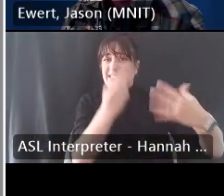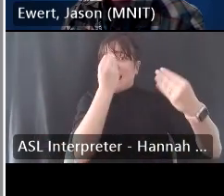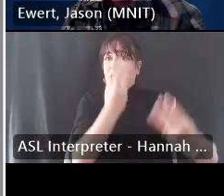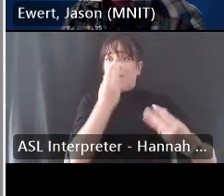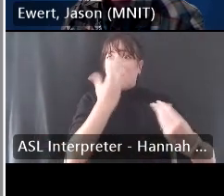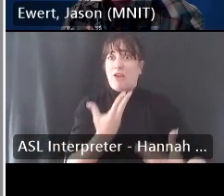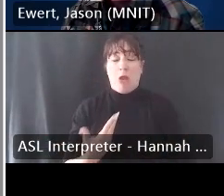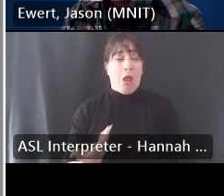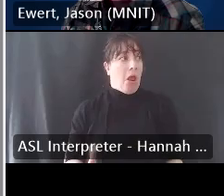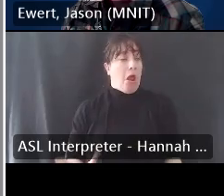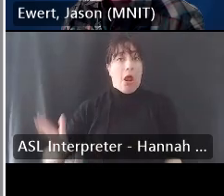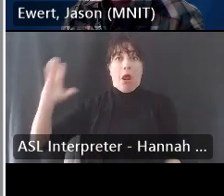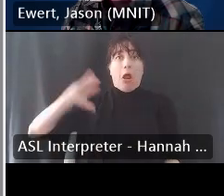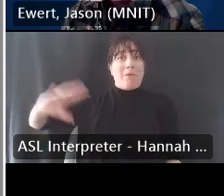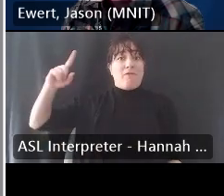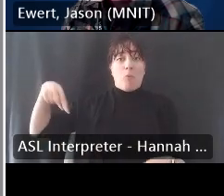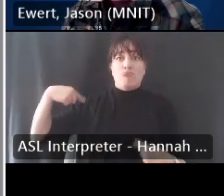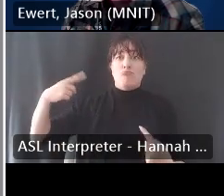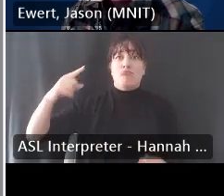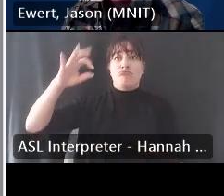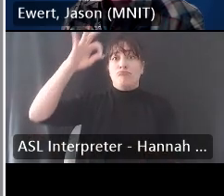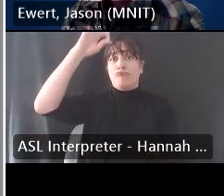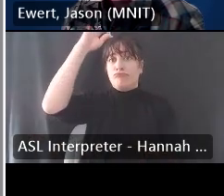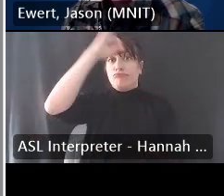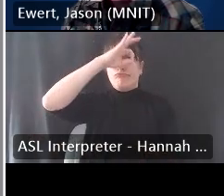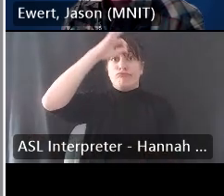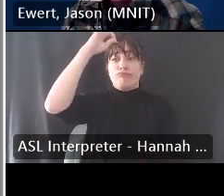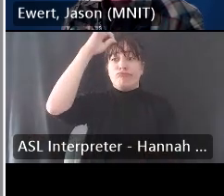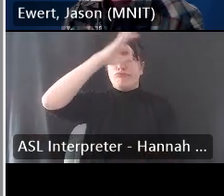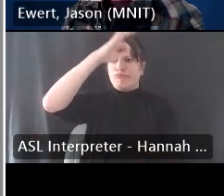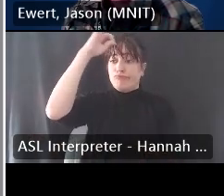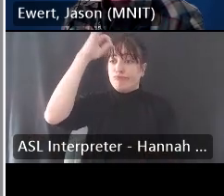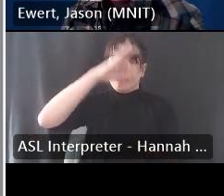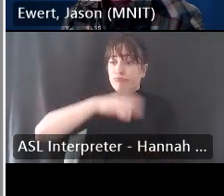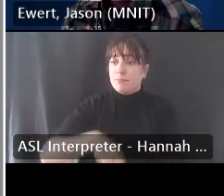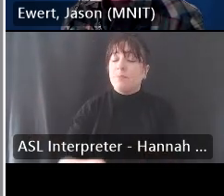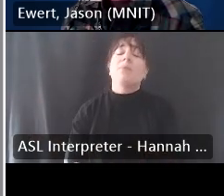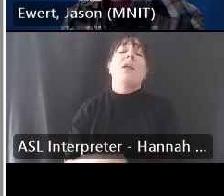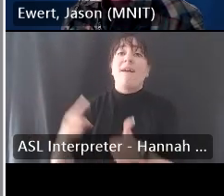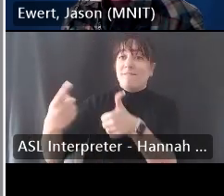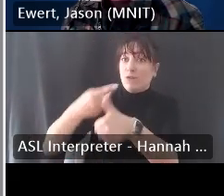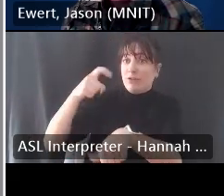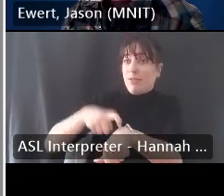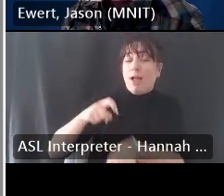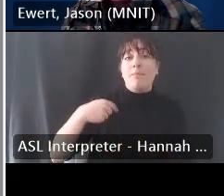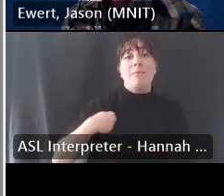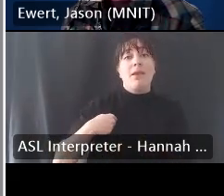to explore the first time that Jason and I went through this and to really see what he's done with this.